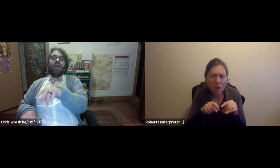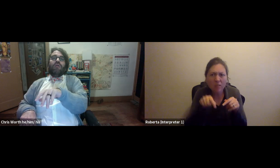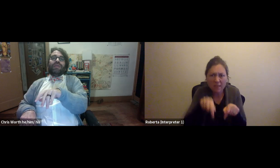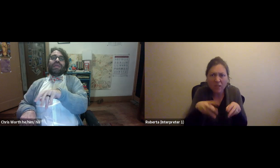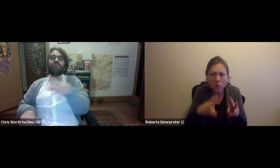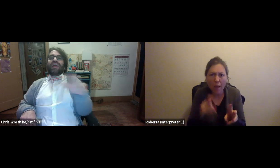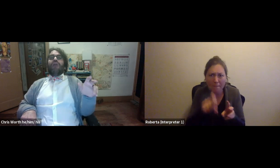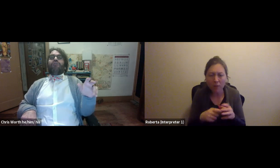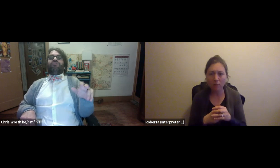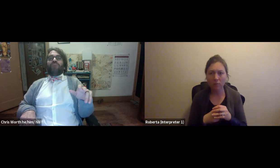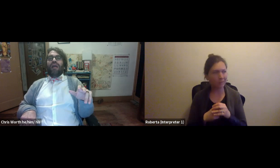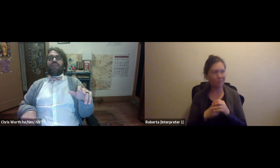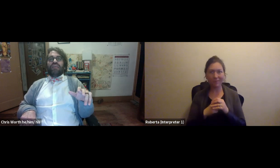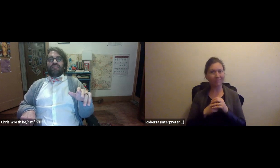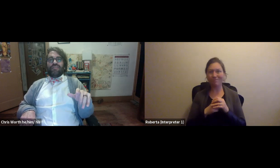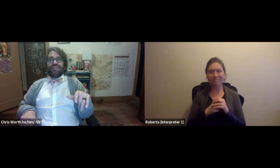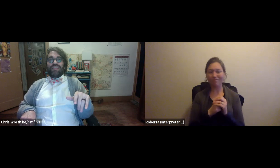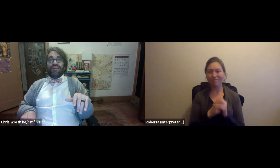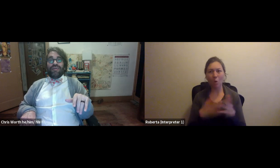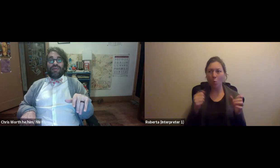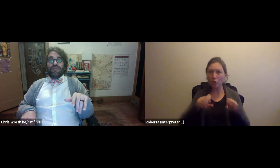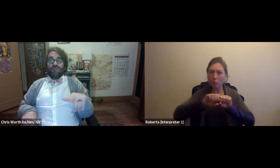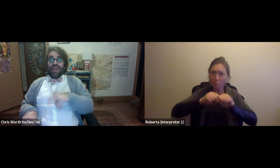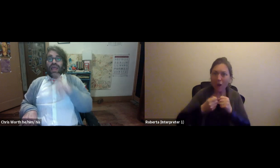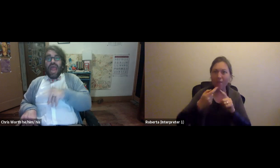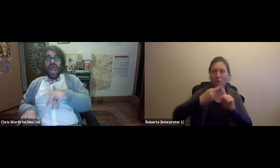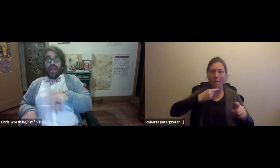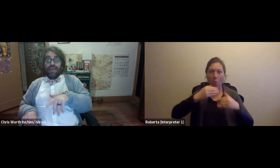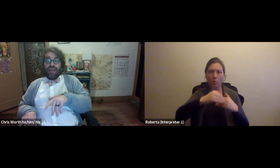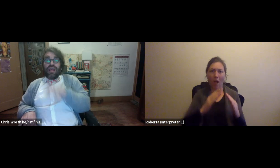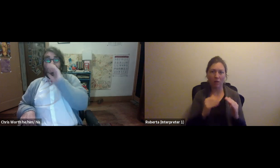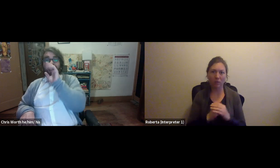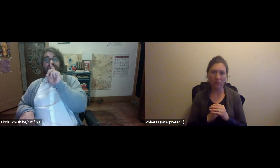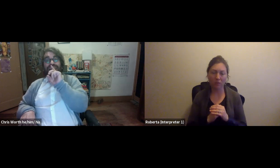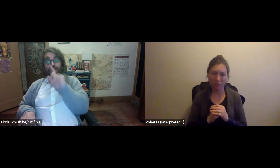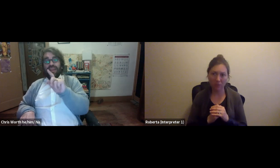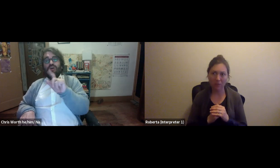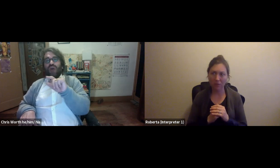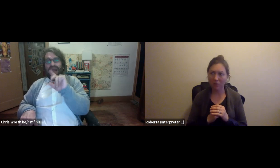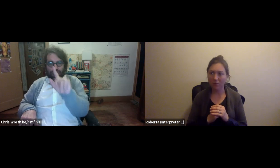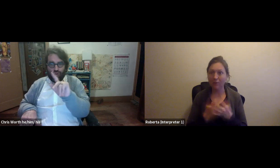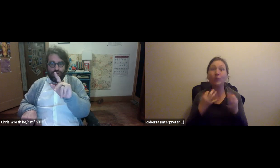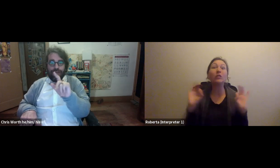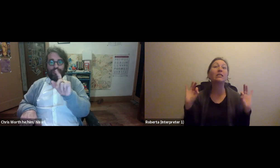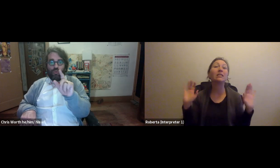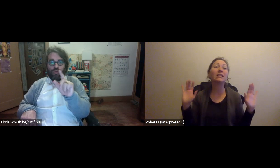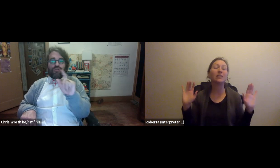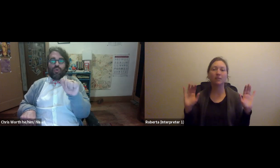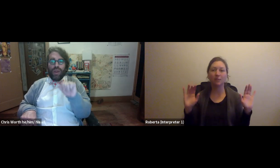We need to break out of those boxes. And let me tell you, I didn't learn about the word queer,